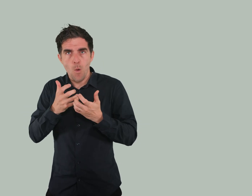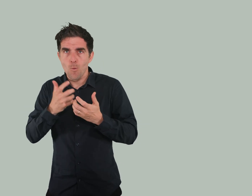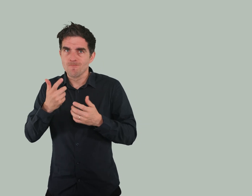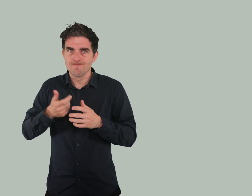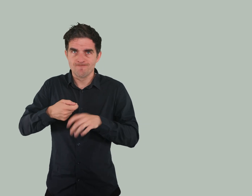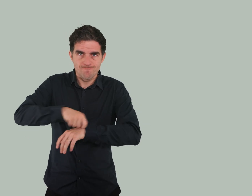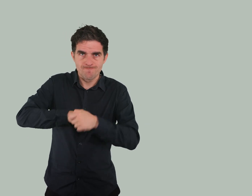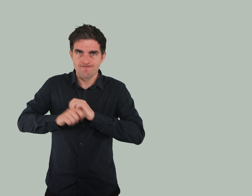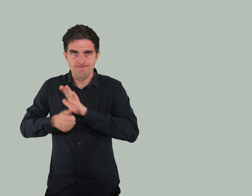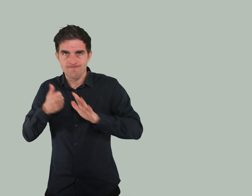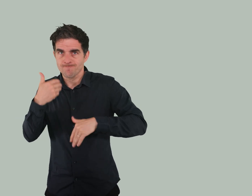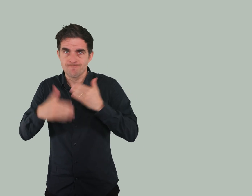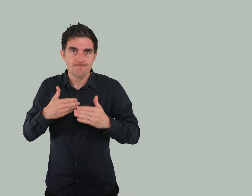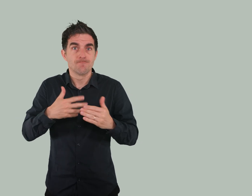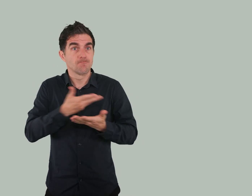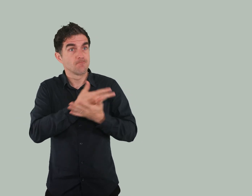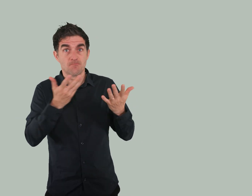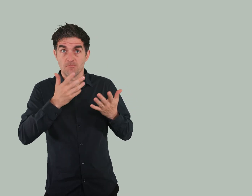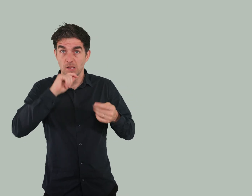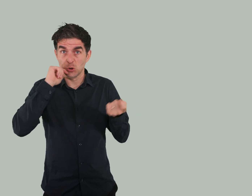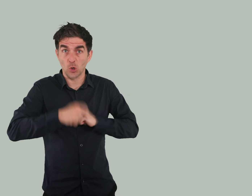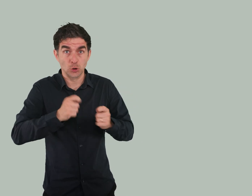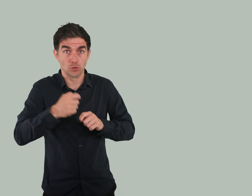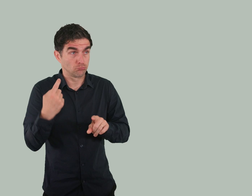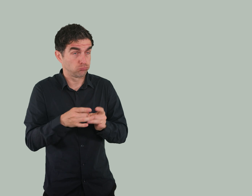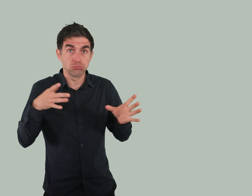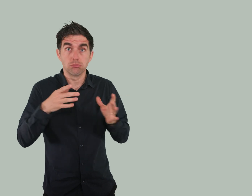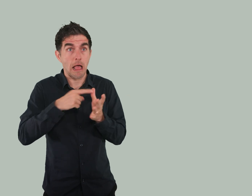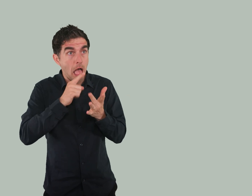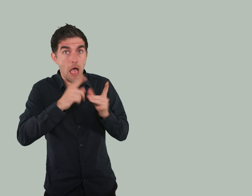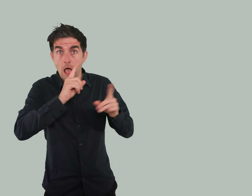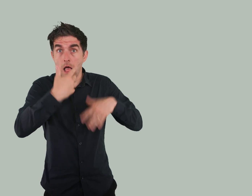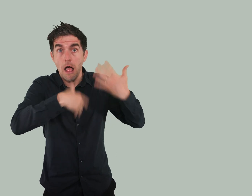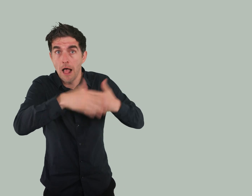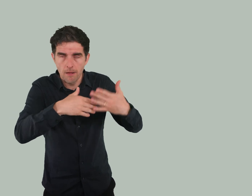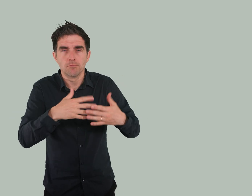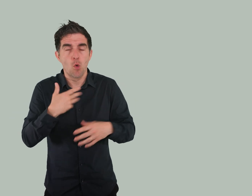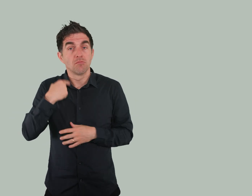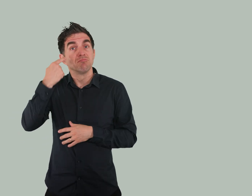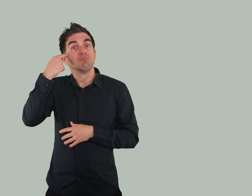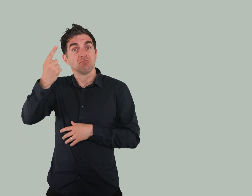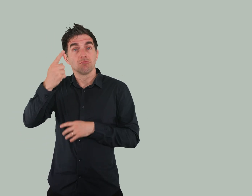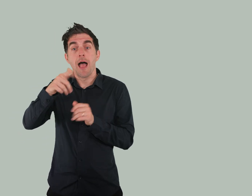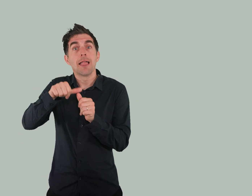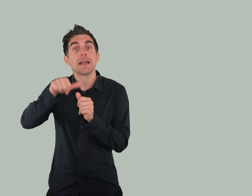with the agility and adaptability needed to thrive in a complex and fast-changing labour market.